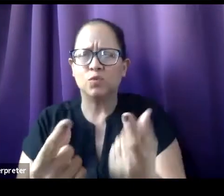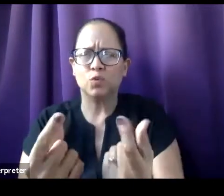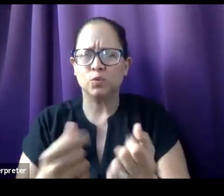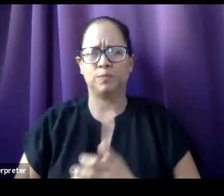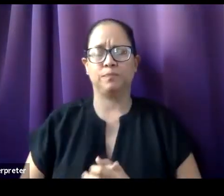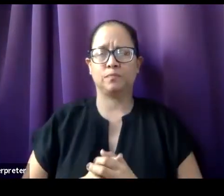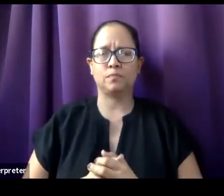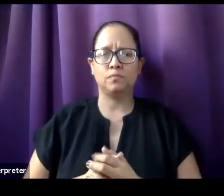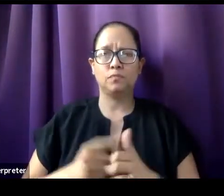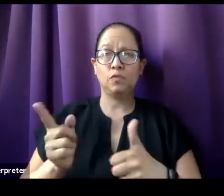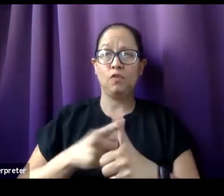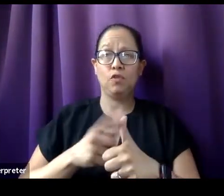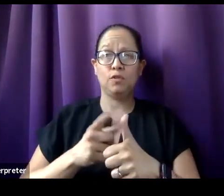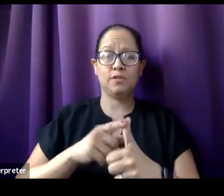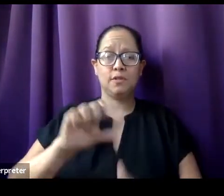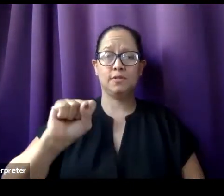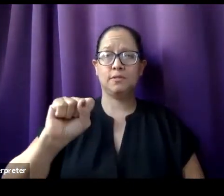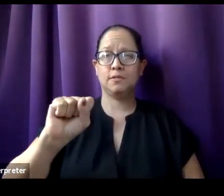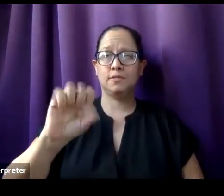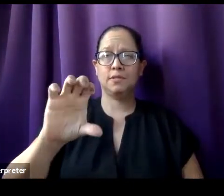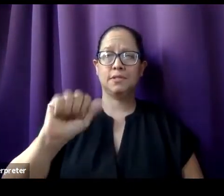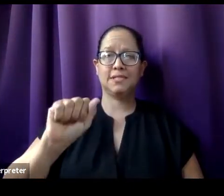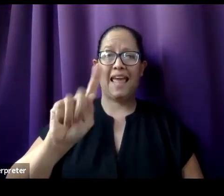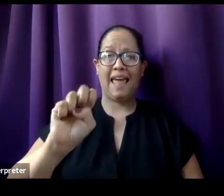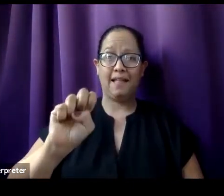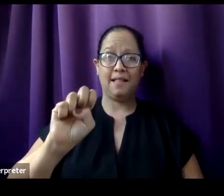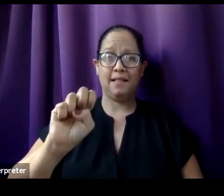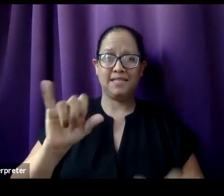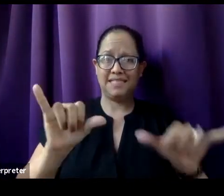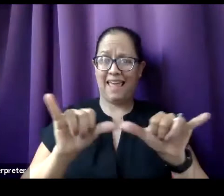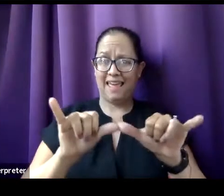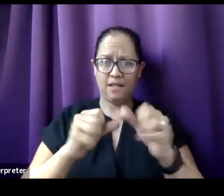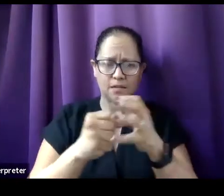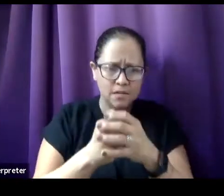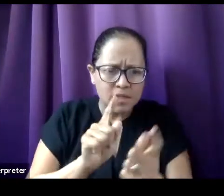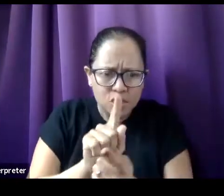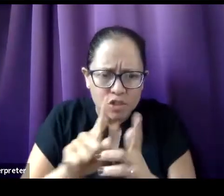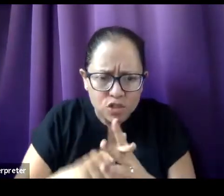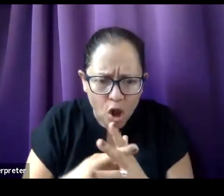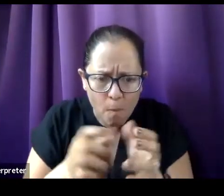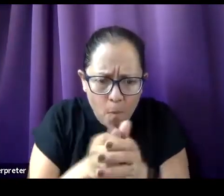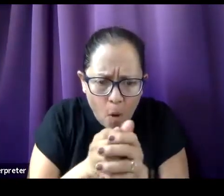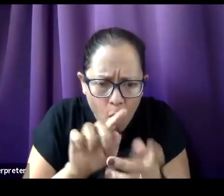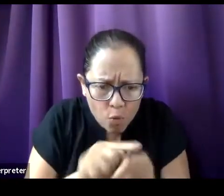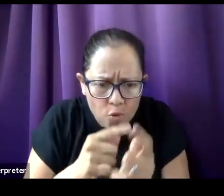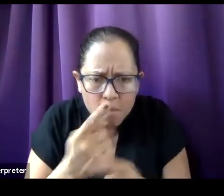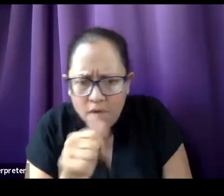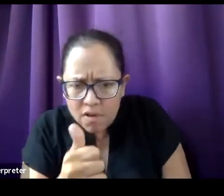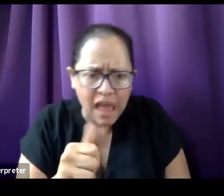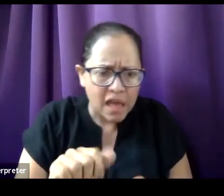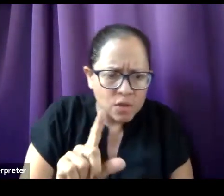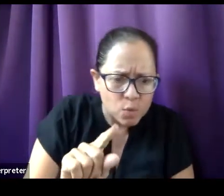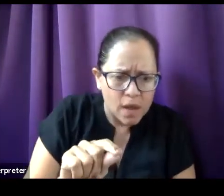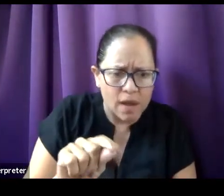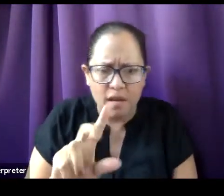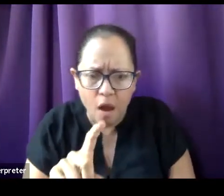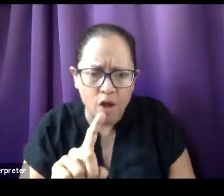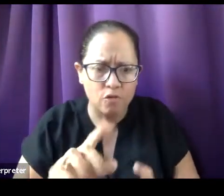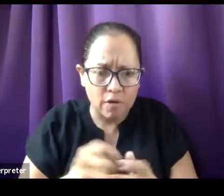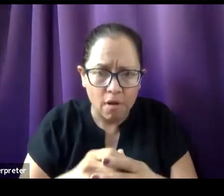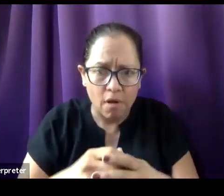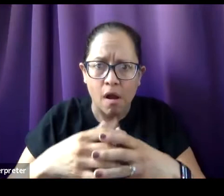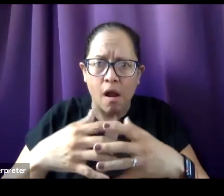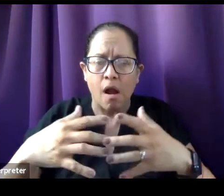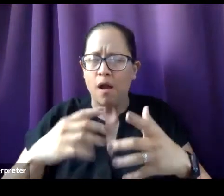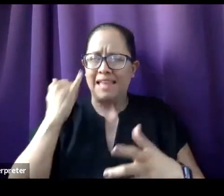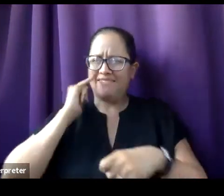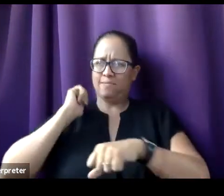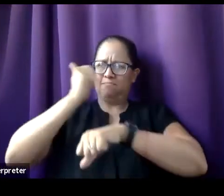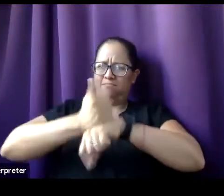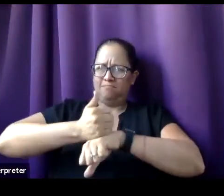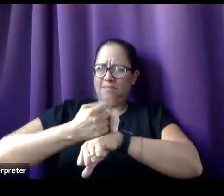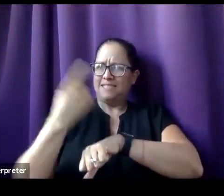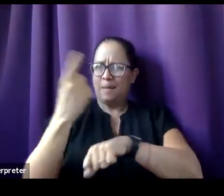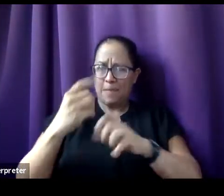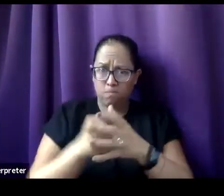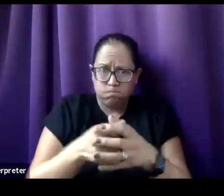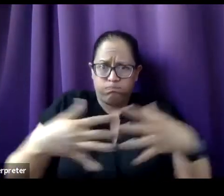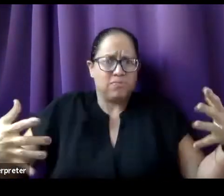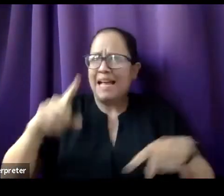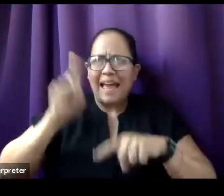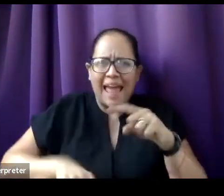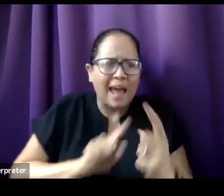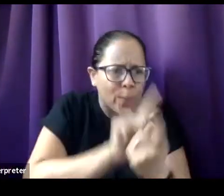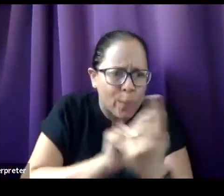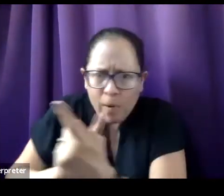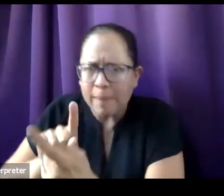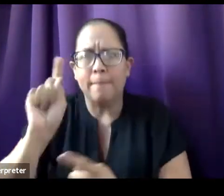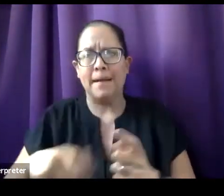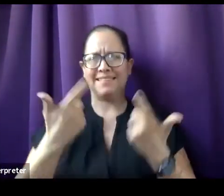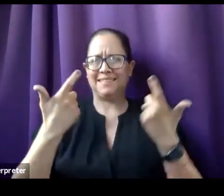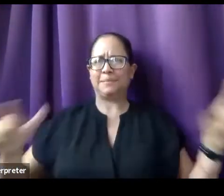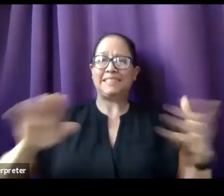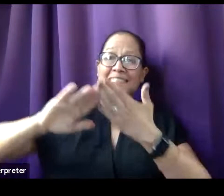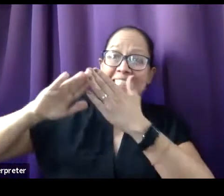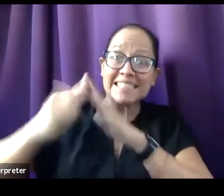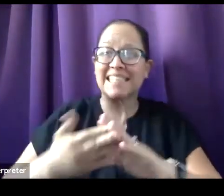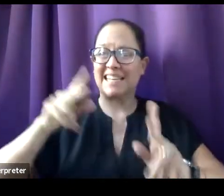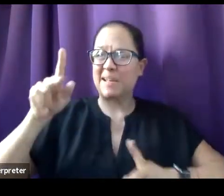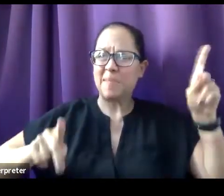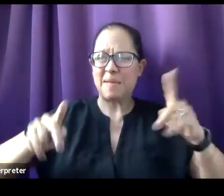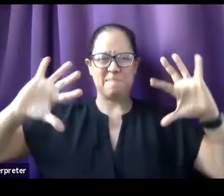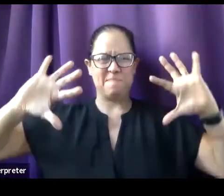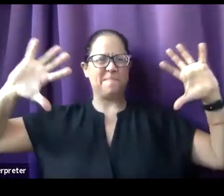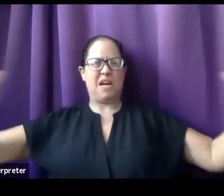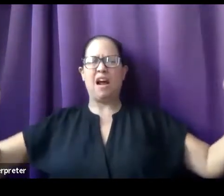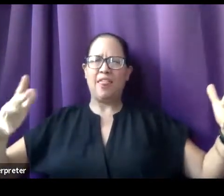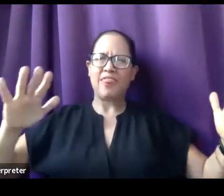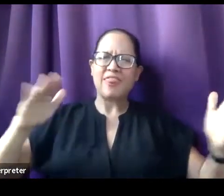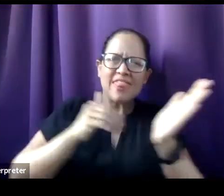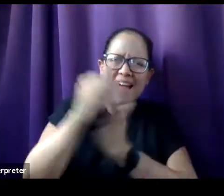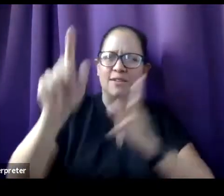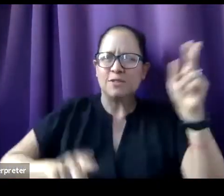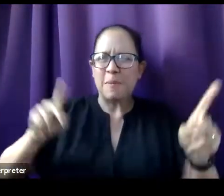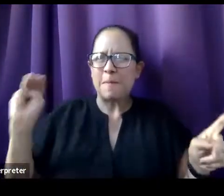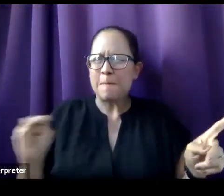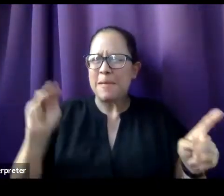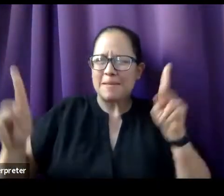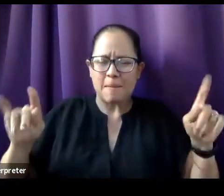And then I want to think about what happens to scaling and the, the urge to move quickly when you're in a pandemic. And look at particular technologies that came to the fore and galvanized the tech sector at the beginning of the pandemic.